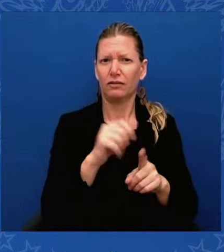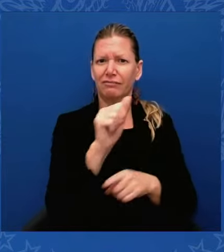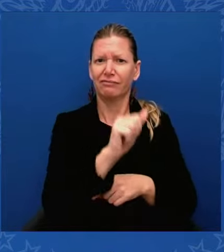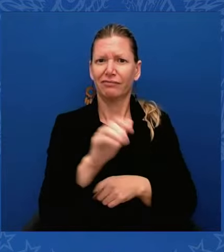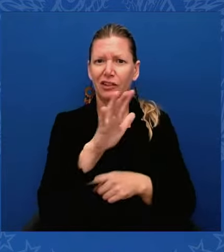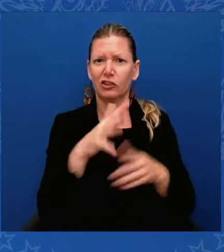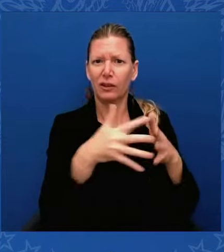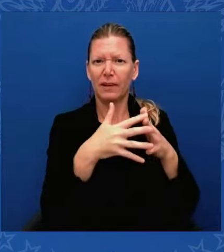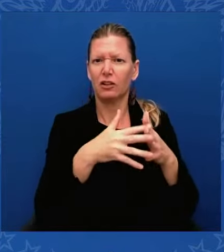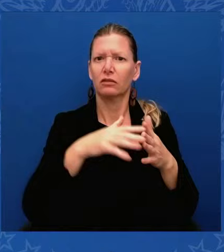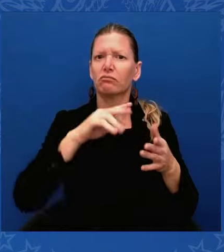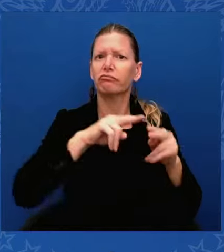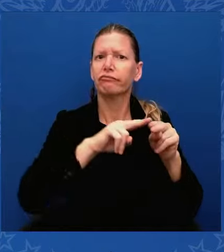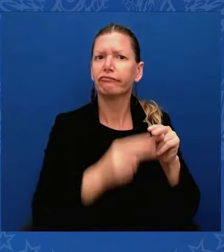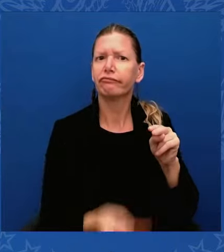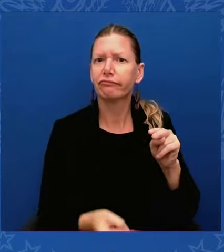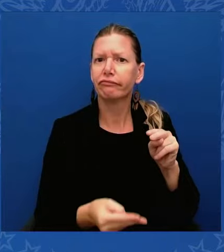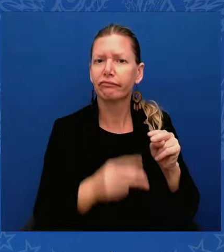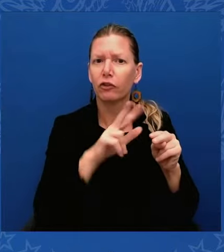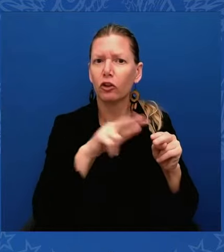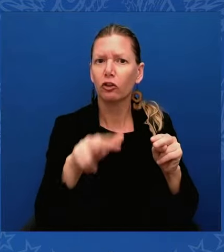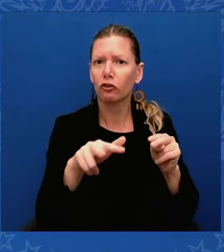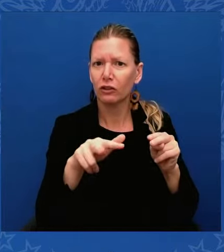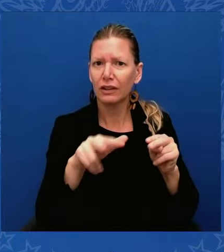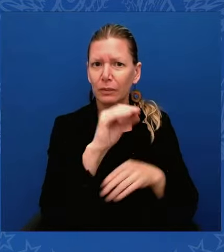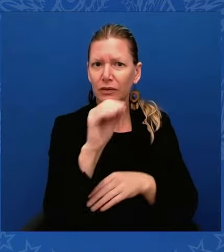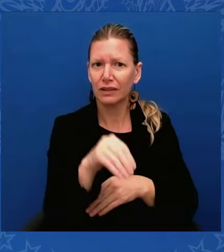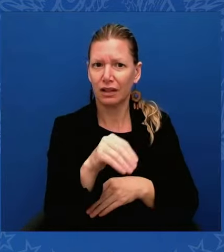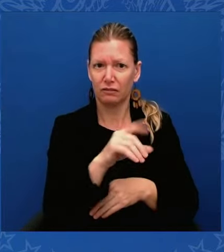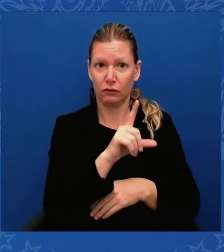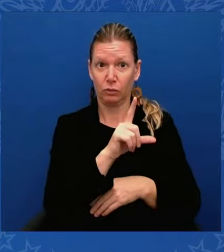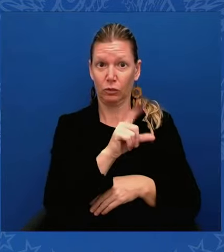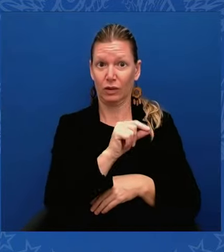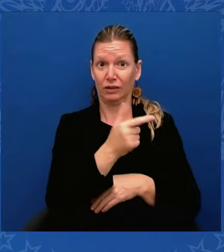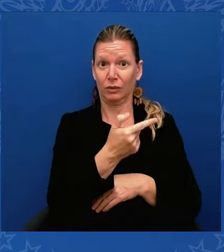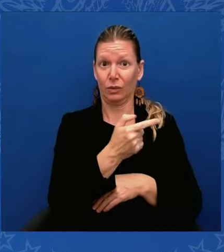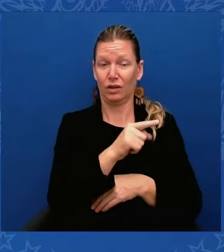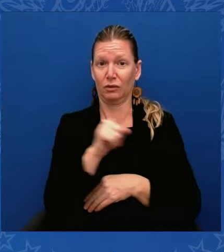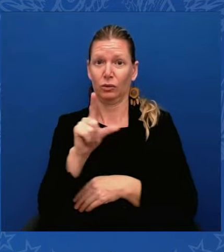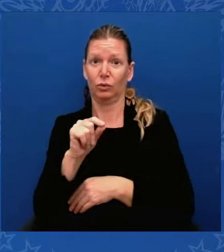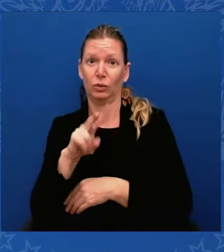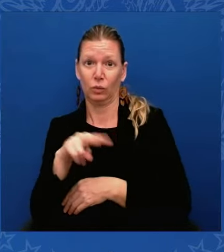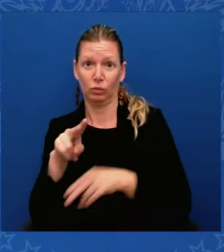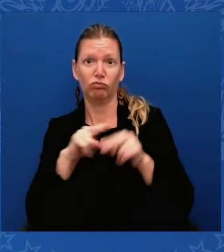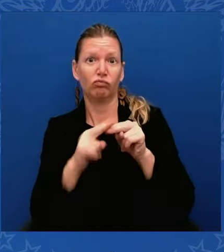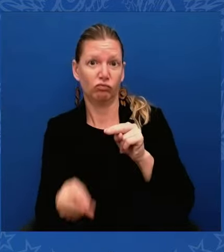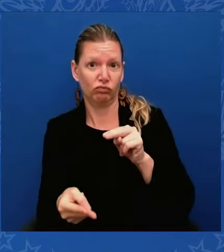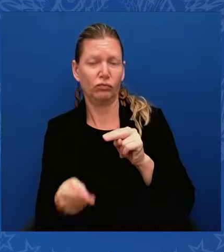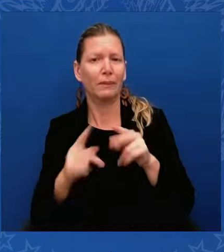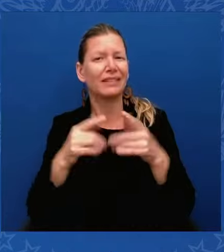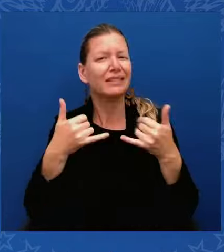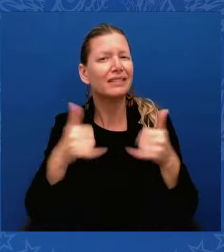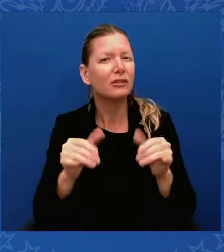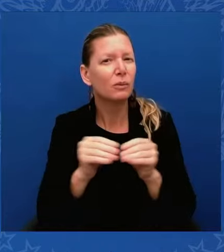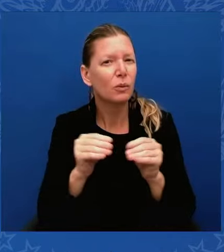he enacted a $2 trillion tax cut, overwhelmingly benefit the very wealthiest among us and the biggest corporations